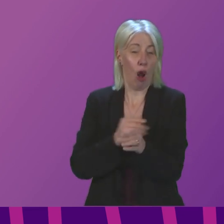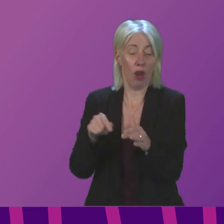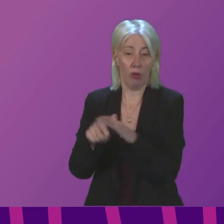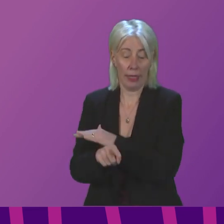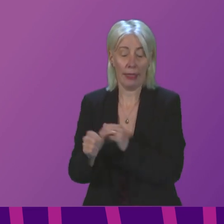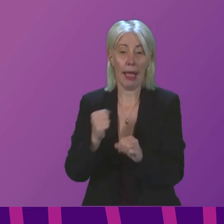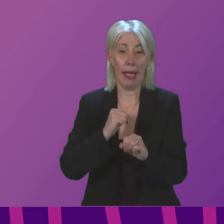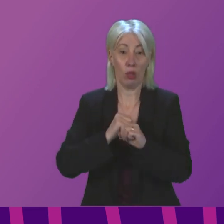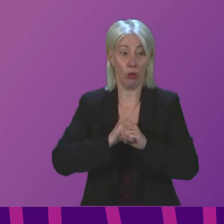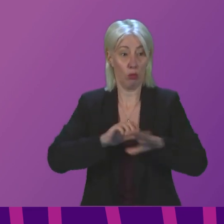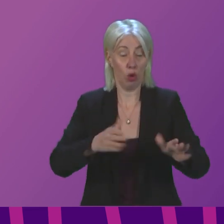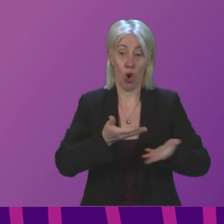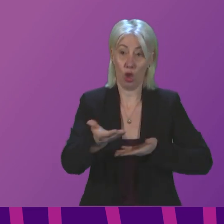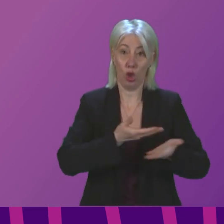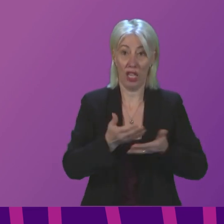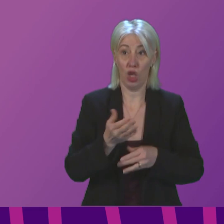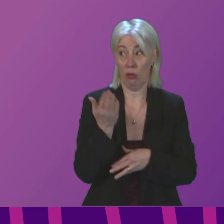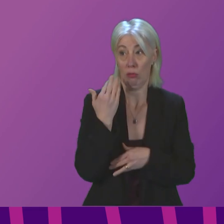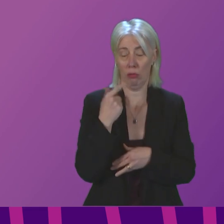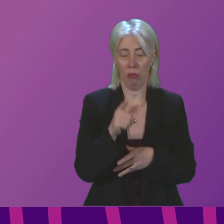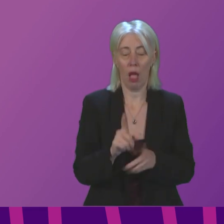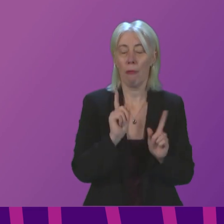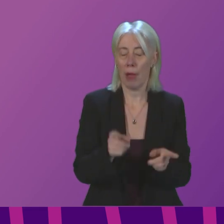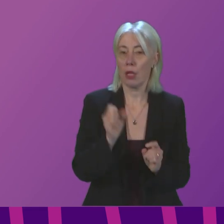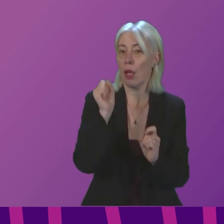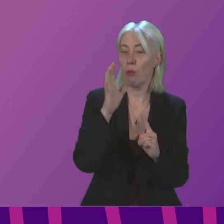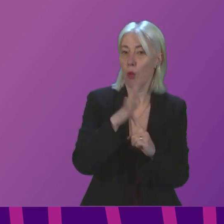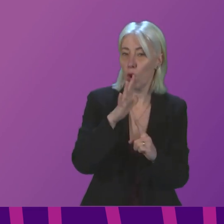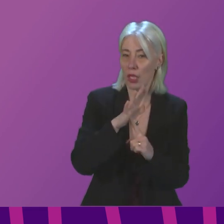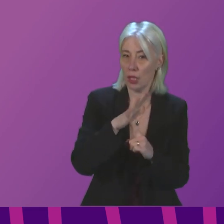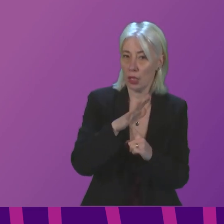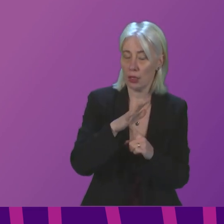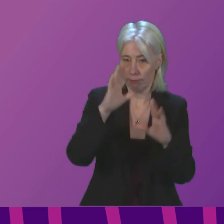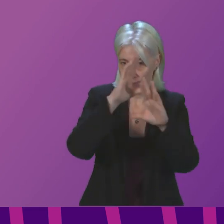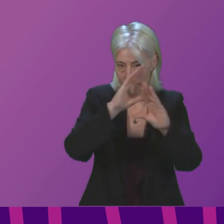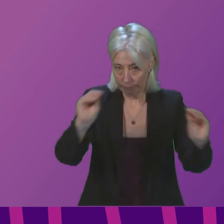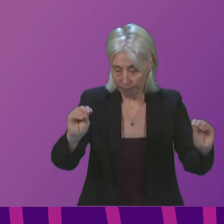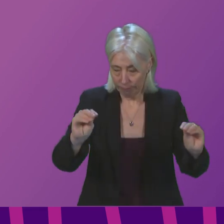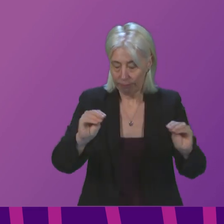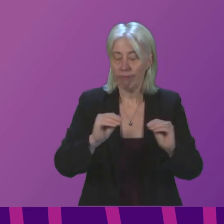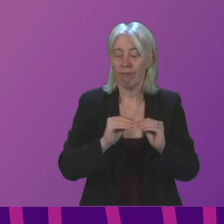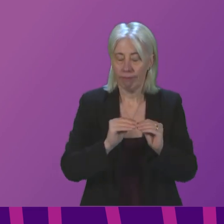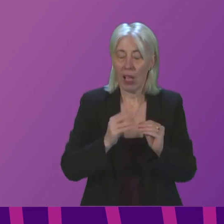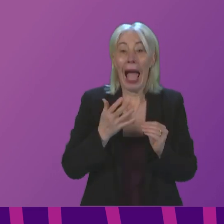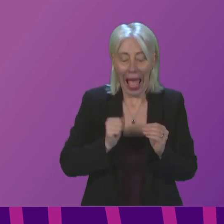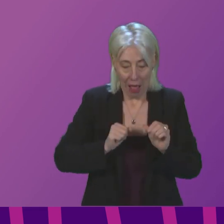the Government published in recent days, it is important to say that processes and procedures